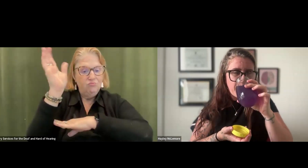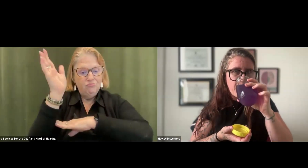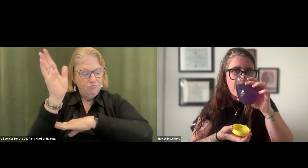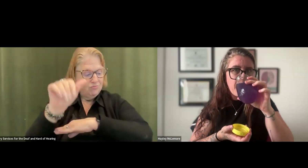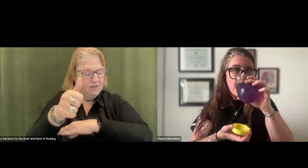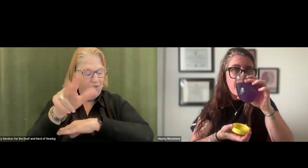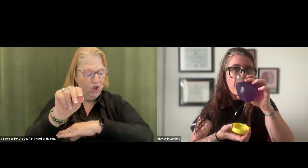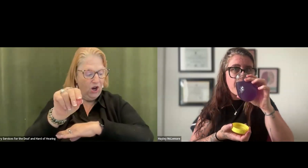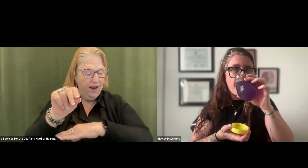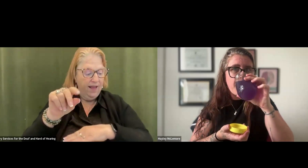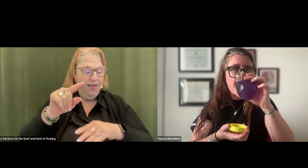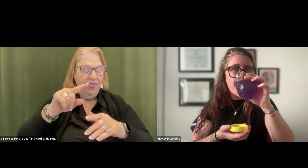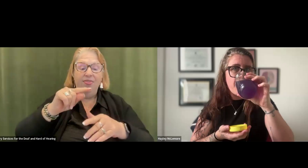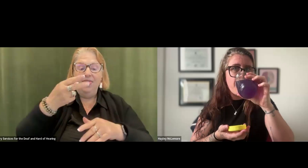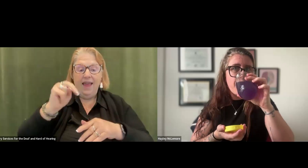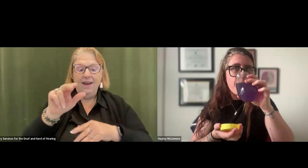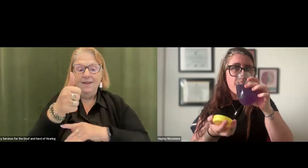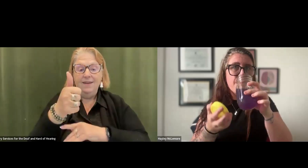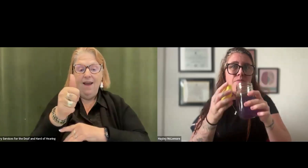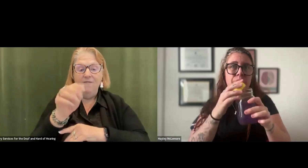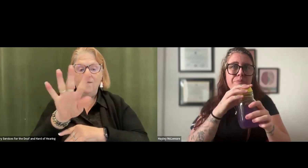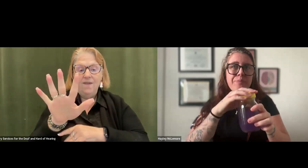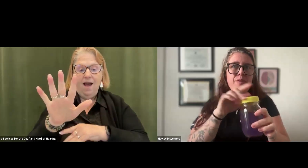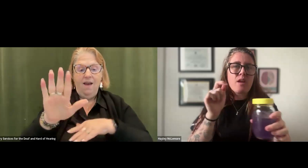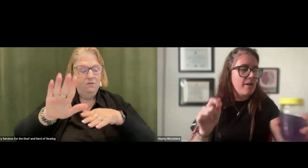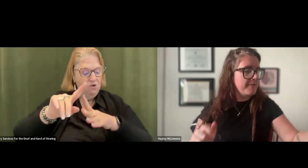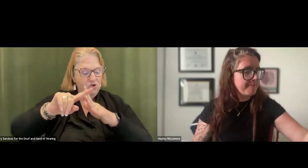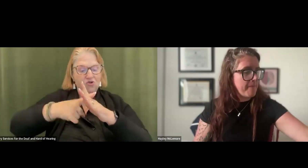And then we start walking. There's gonna be at 9:30 a presentation.